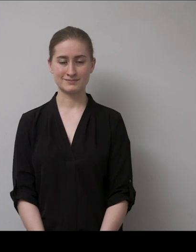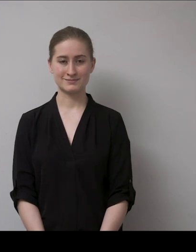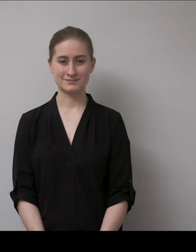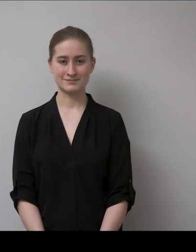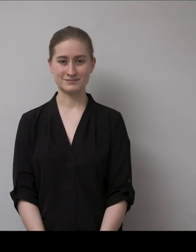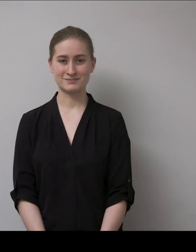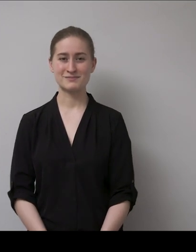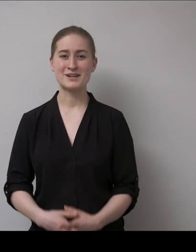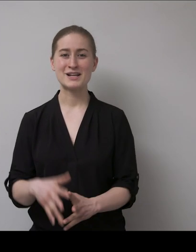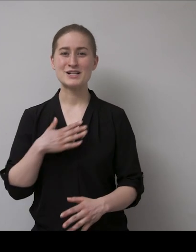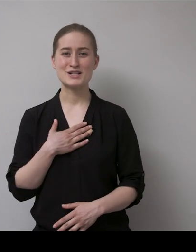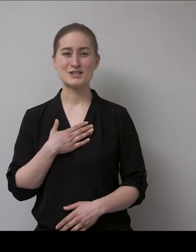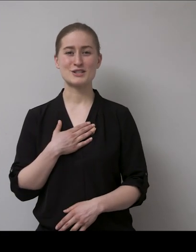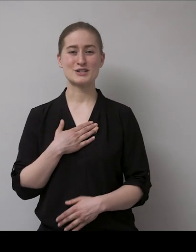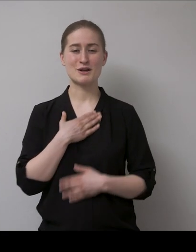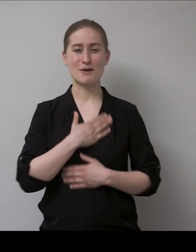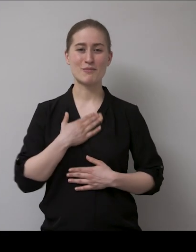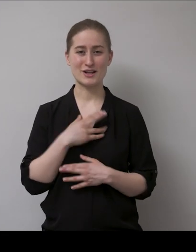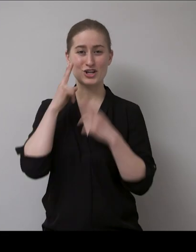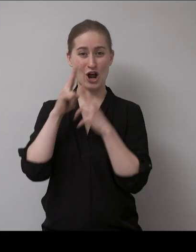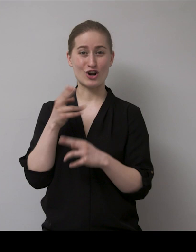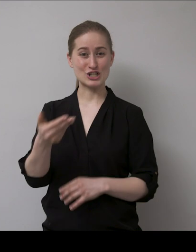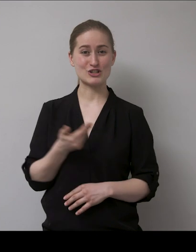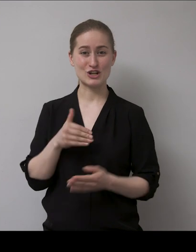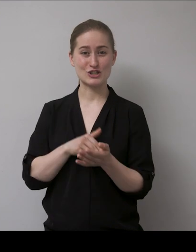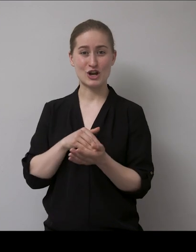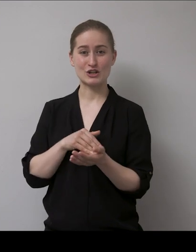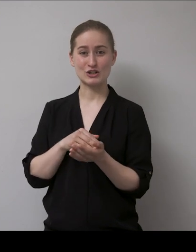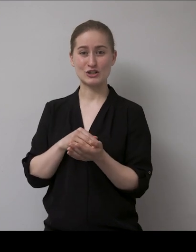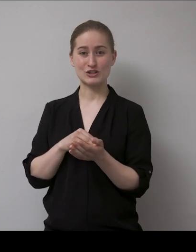It is with great pleasure, and an honor, to introduce you to Dr. Bahija Jallal.